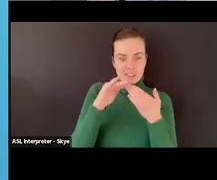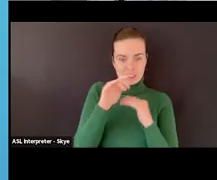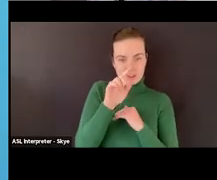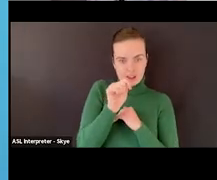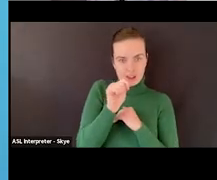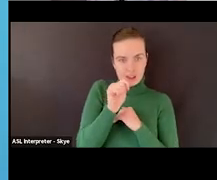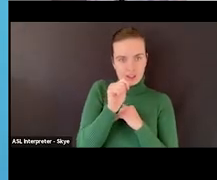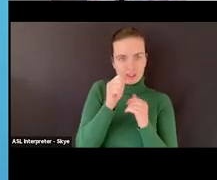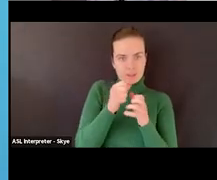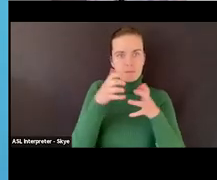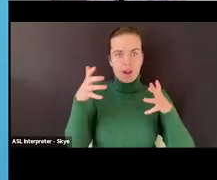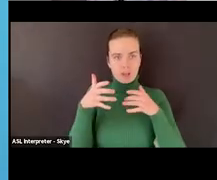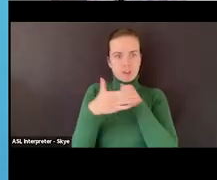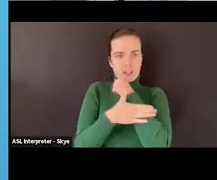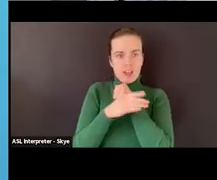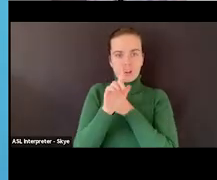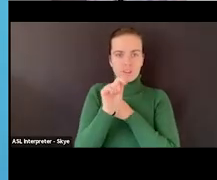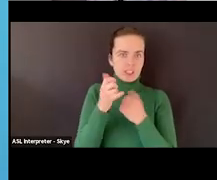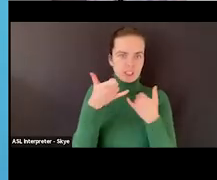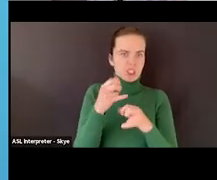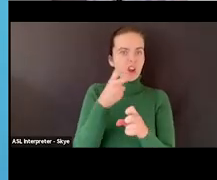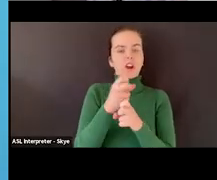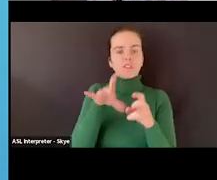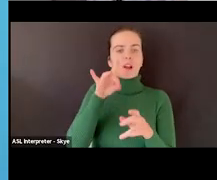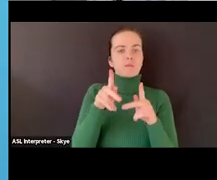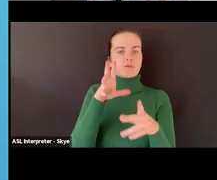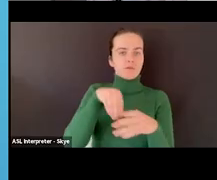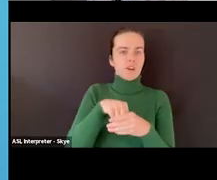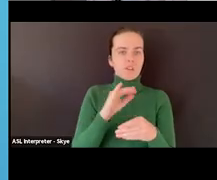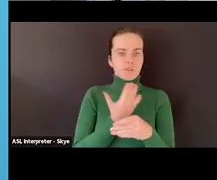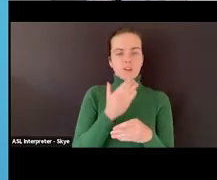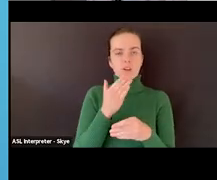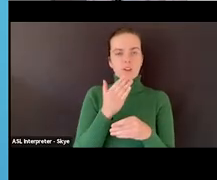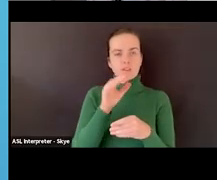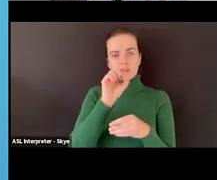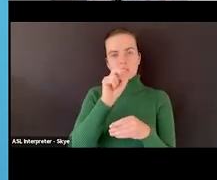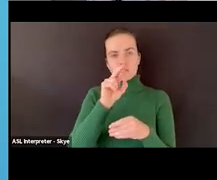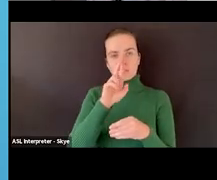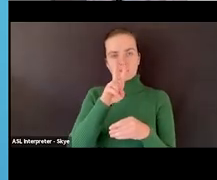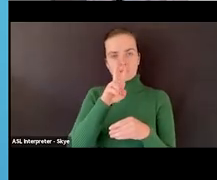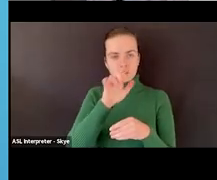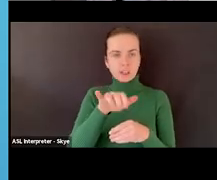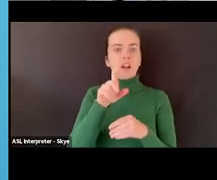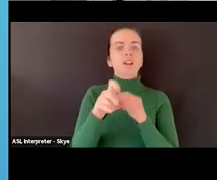challenging to recruit. But they would have to self-identify as American Indian or Alaskan Native